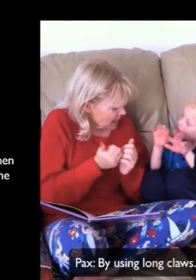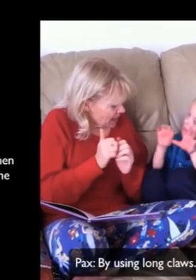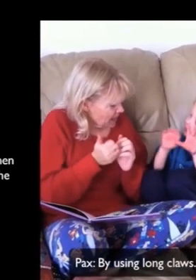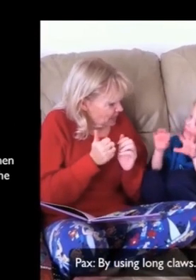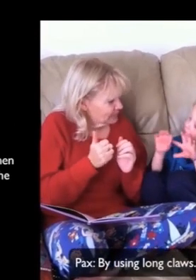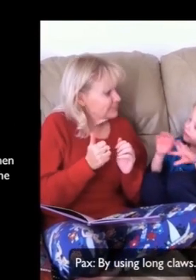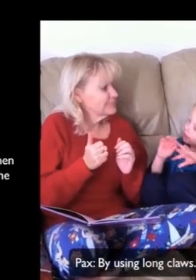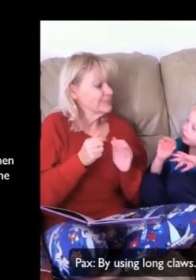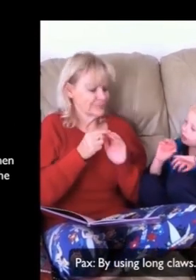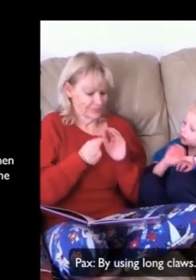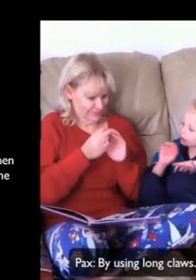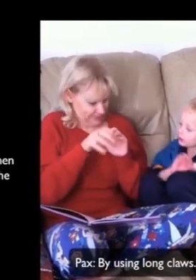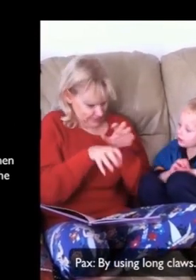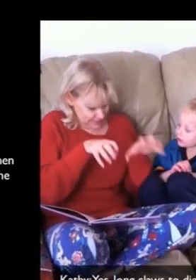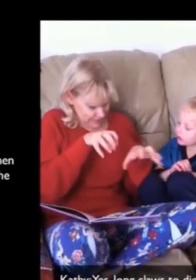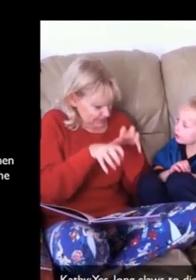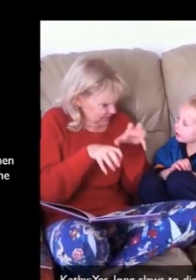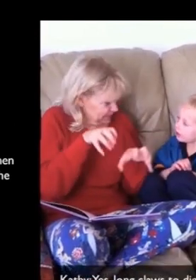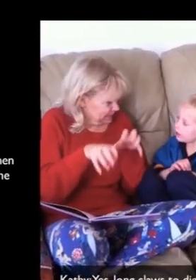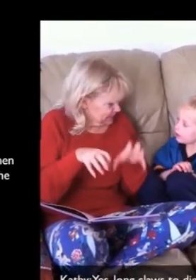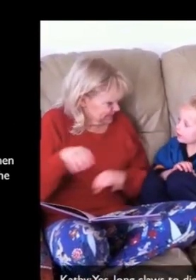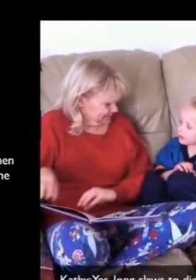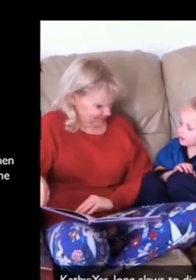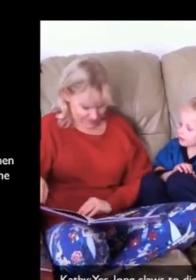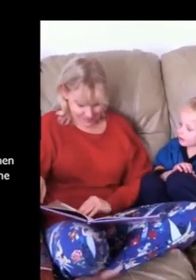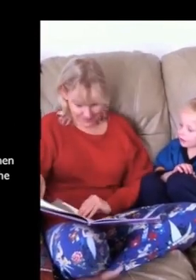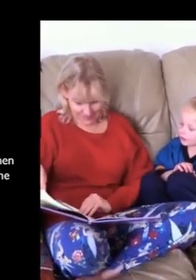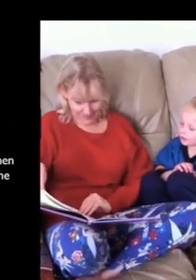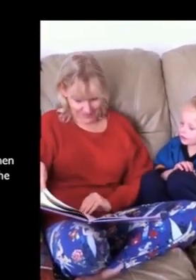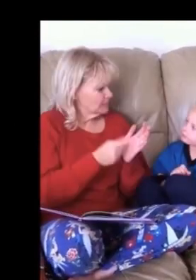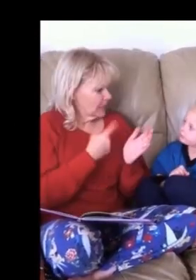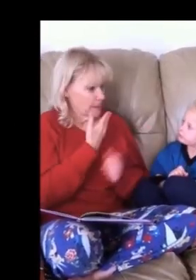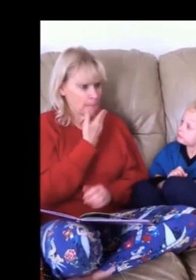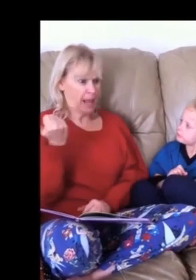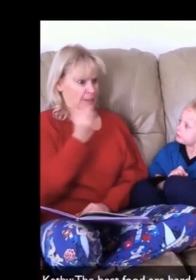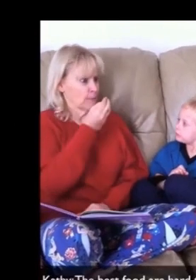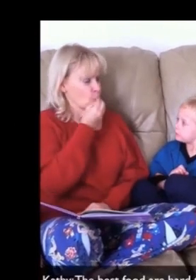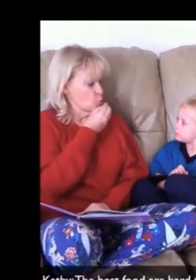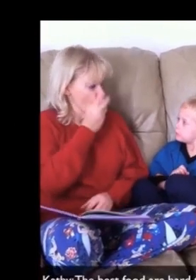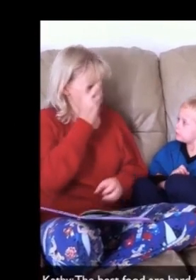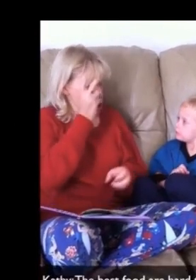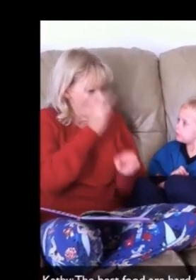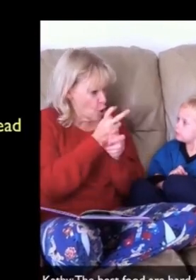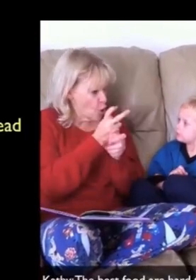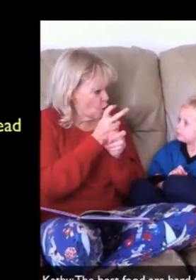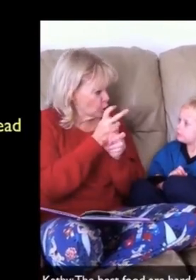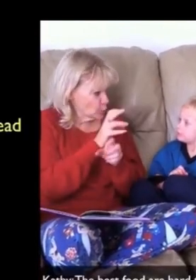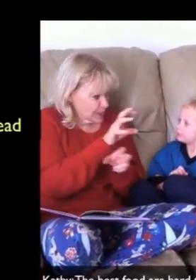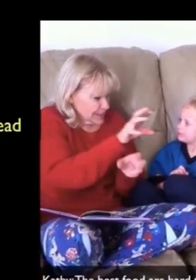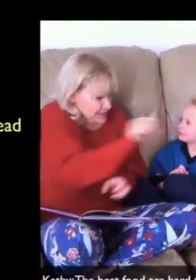Little boy: By using long claws. Mother: Yes, long claws to dig. The best food